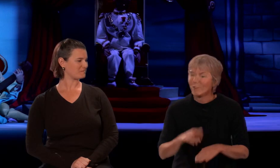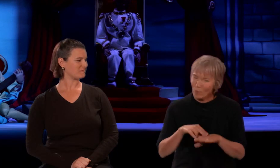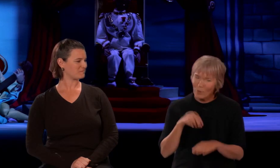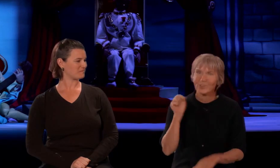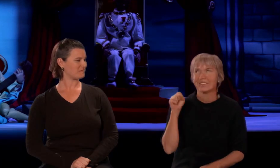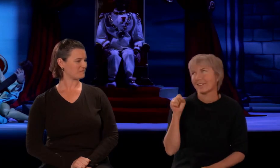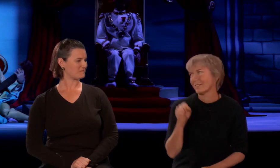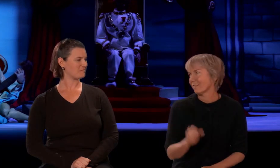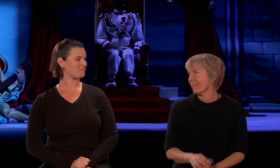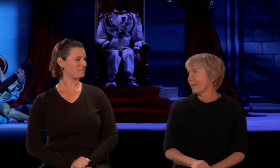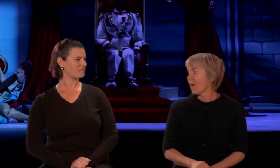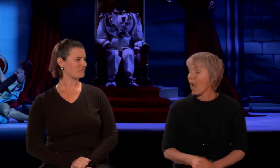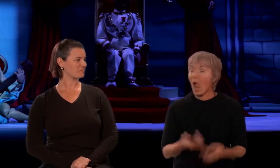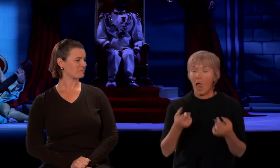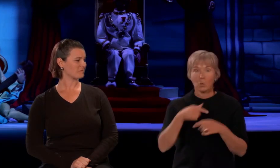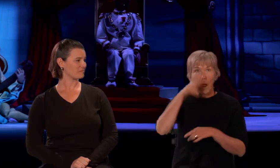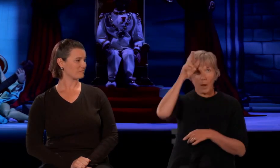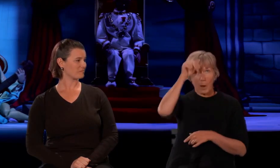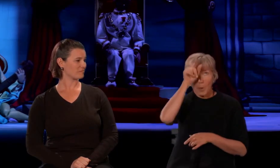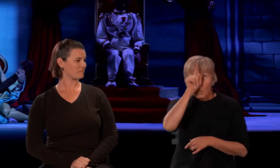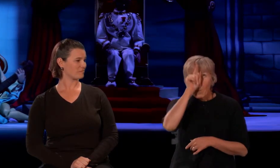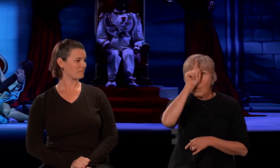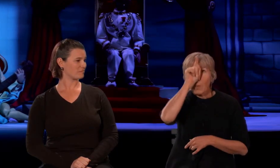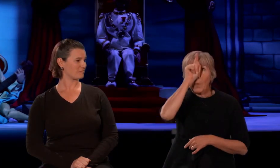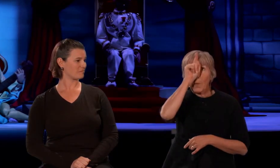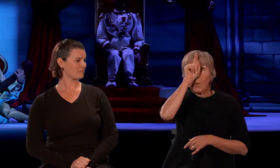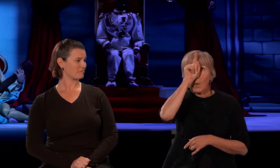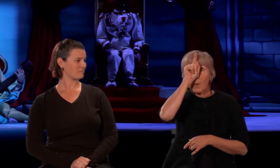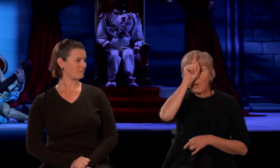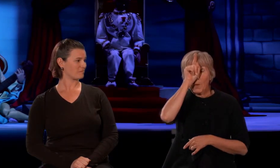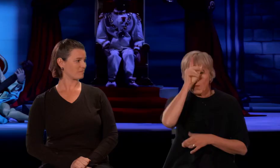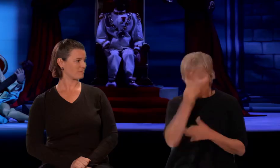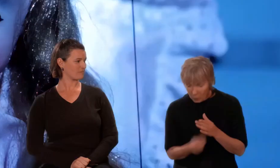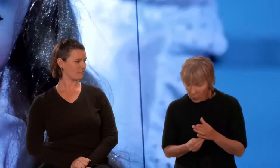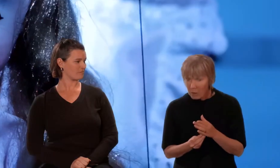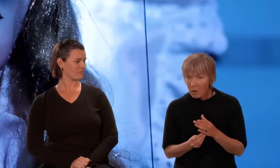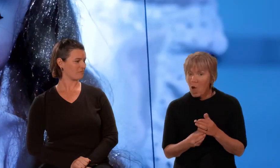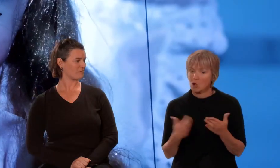And when the unicorn loses his horn in the forest, a new one grows in the middle of his forehead.